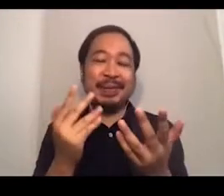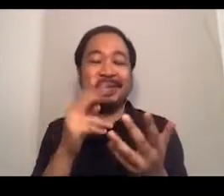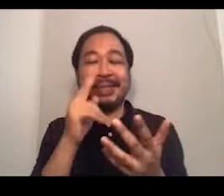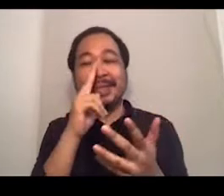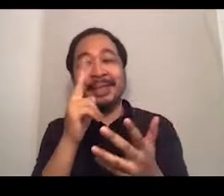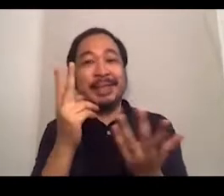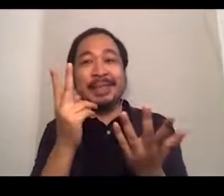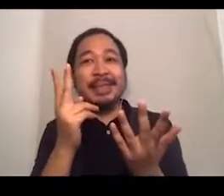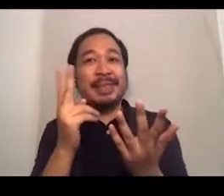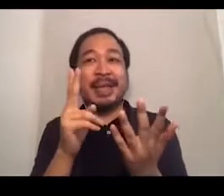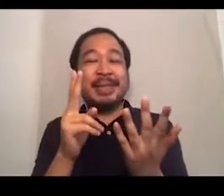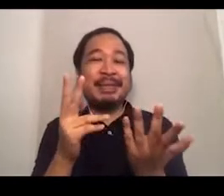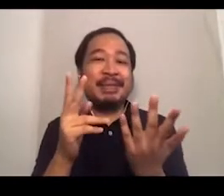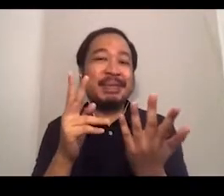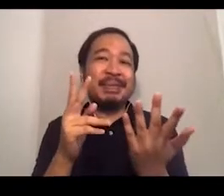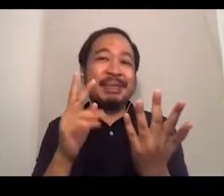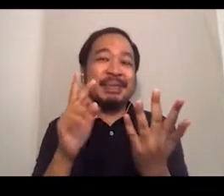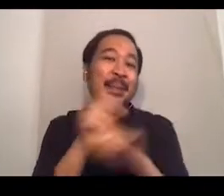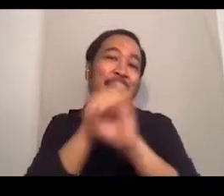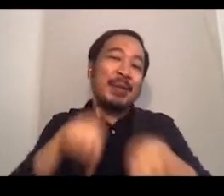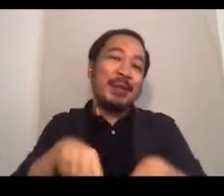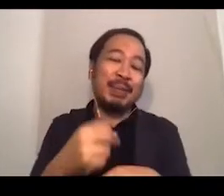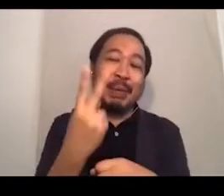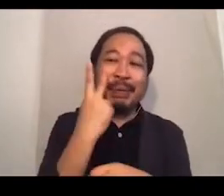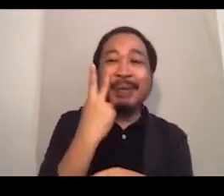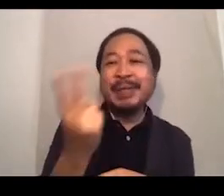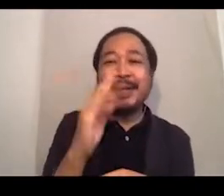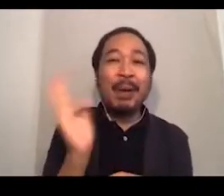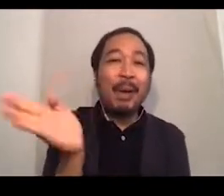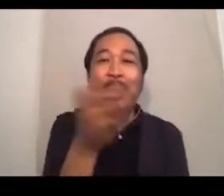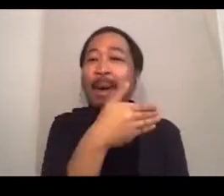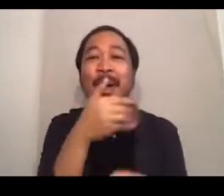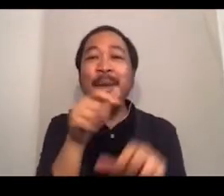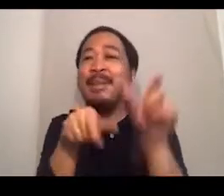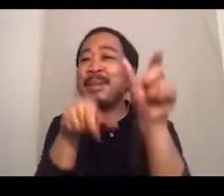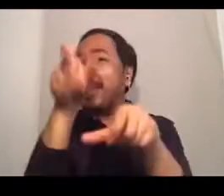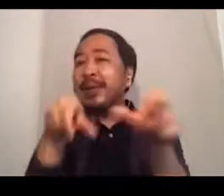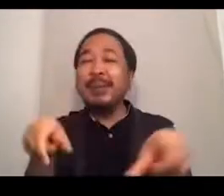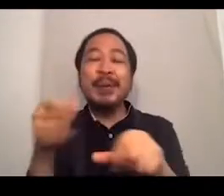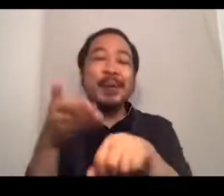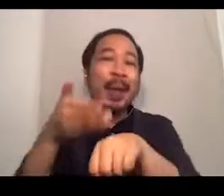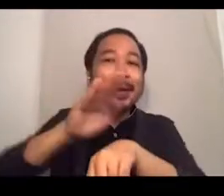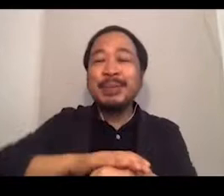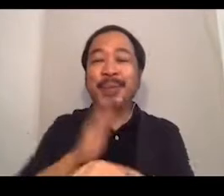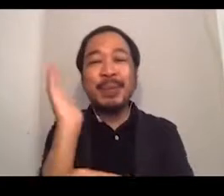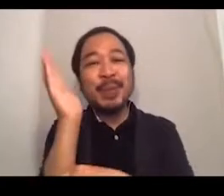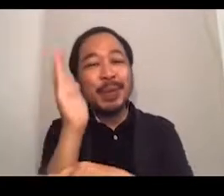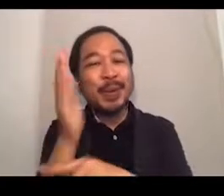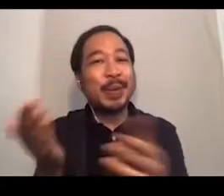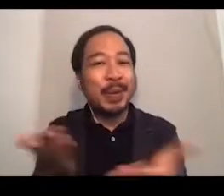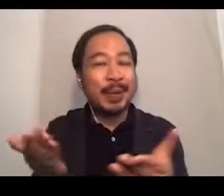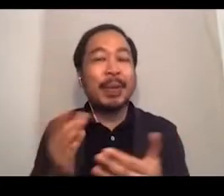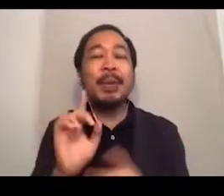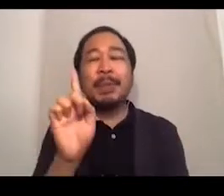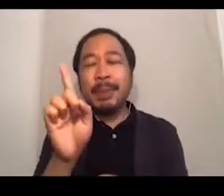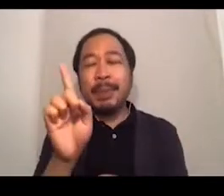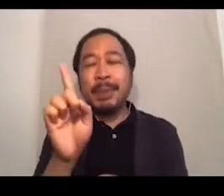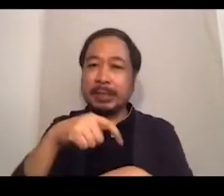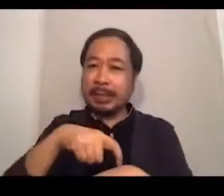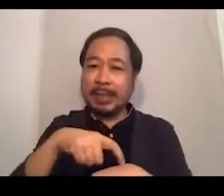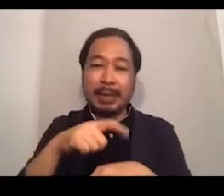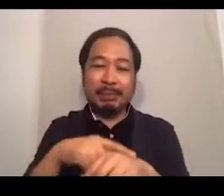I‘ll just quickly take you through, I understand, and I think that everyone has got their own best practices